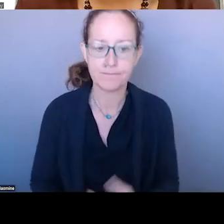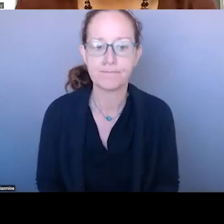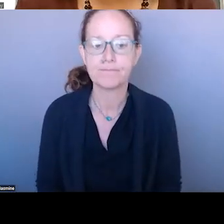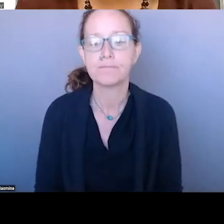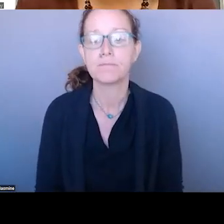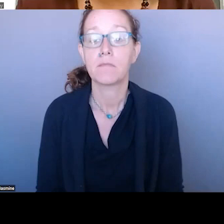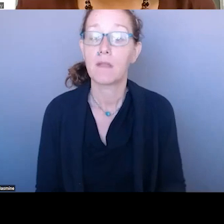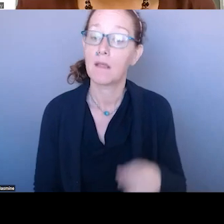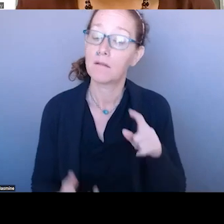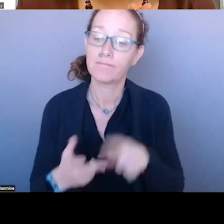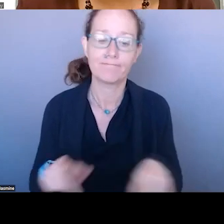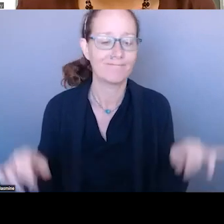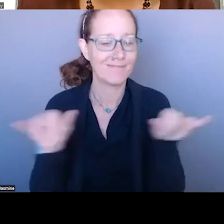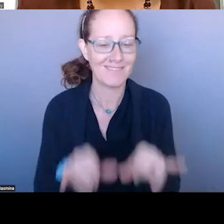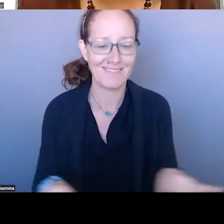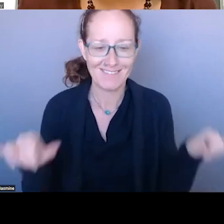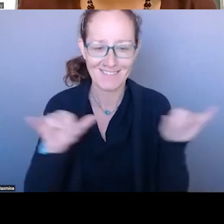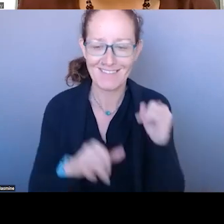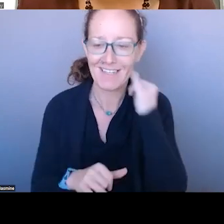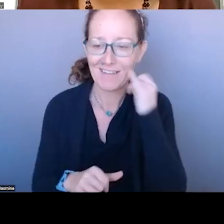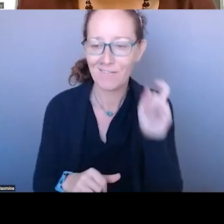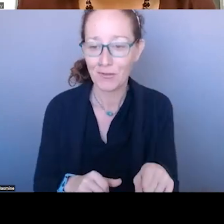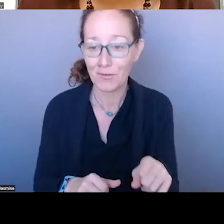ABOUT THE CRISIS JAM, GO TO TALK.CRISIS NOW.COM.